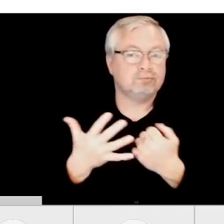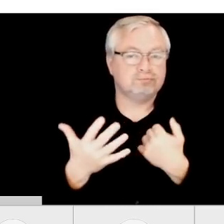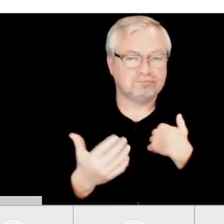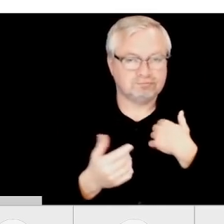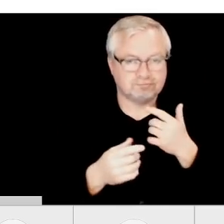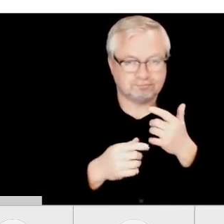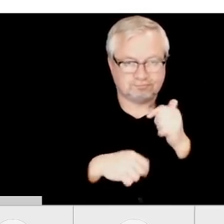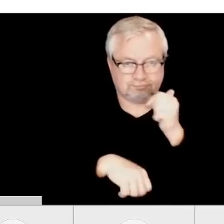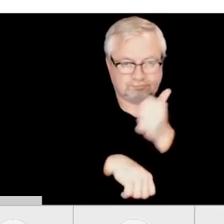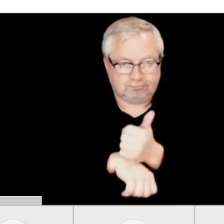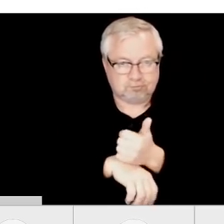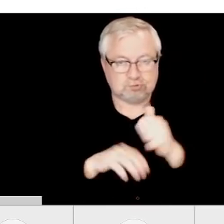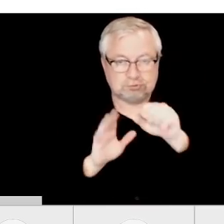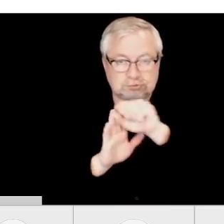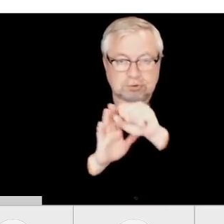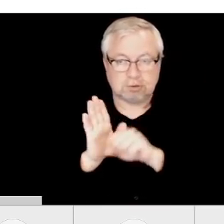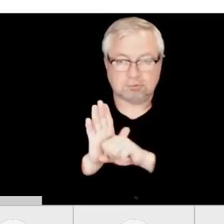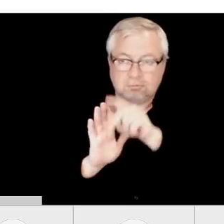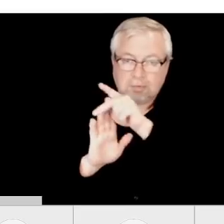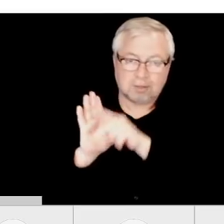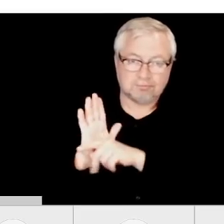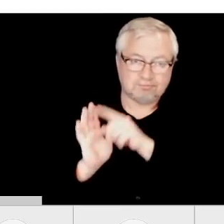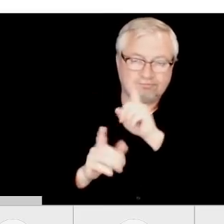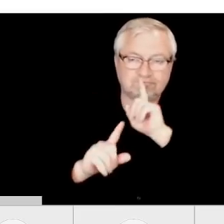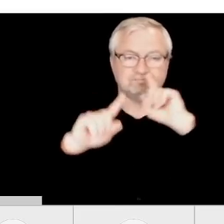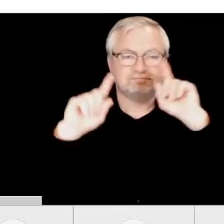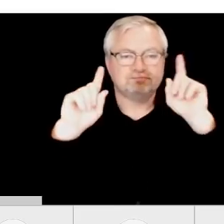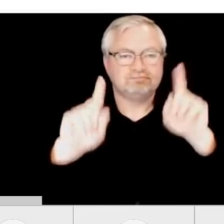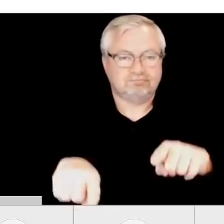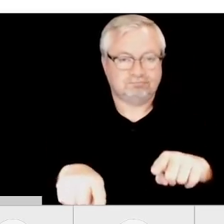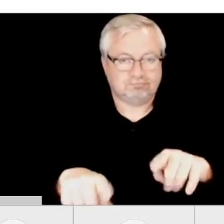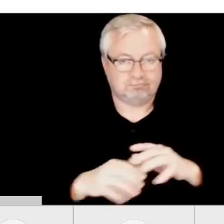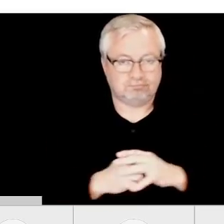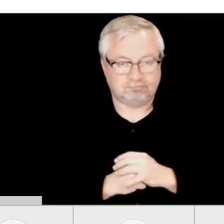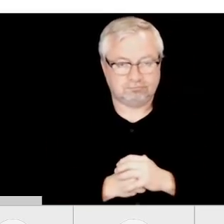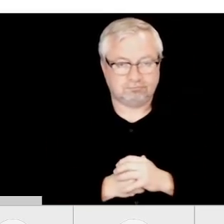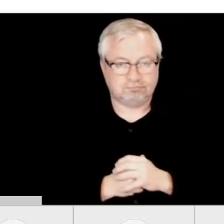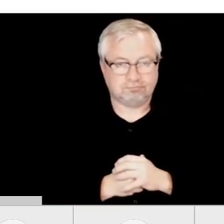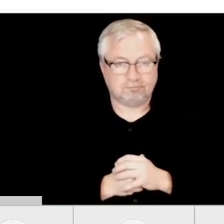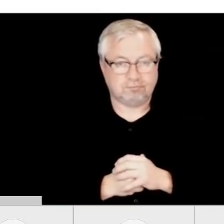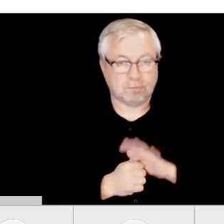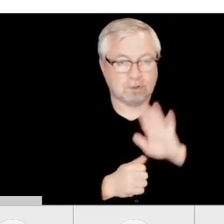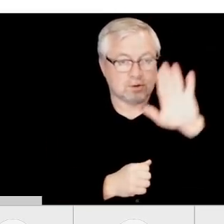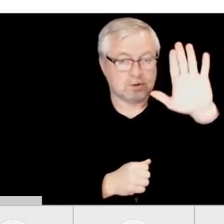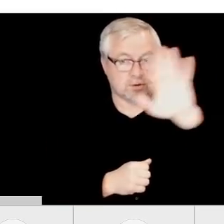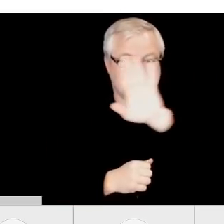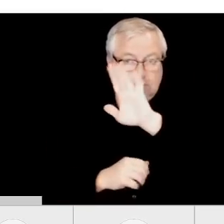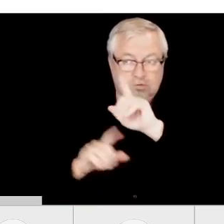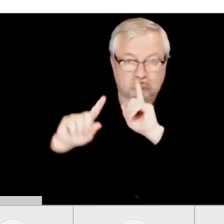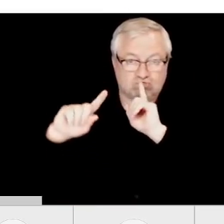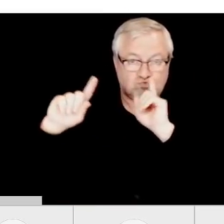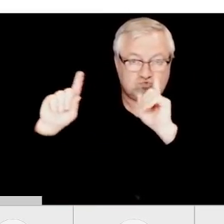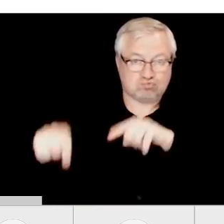the state policy -- or state response. And so that is driving mortality reductions there.